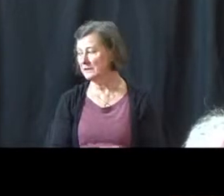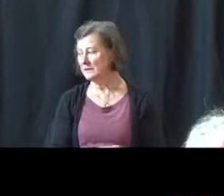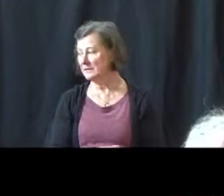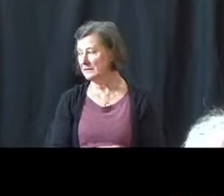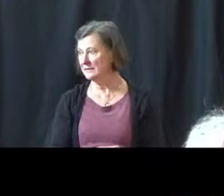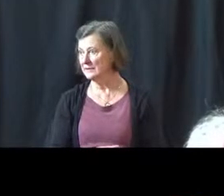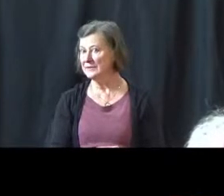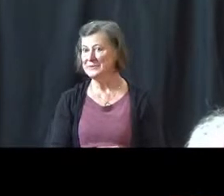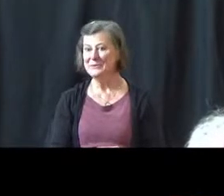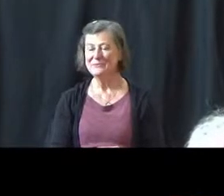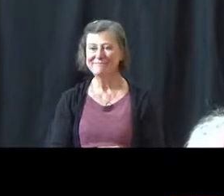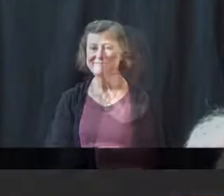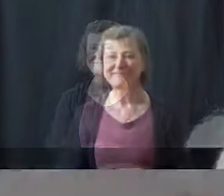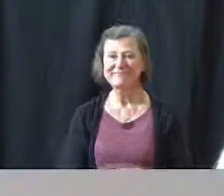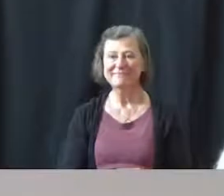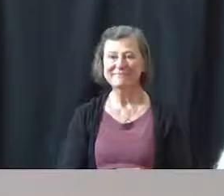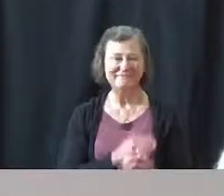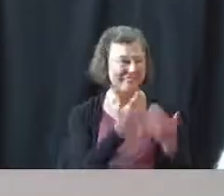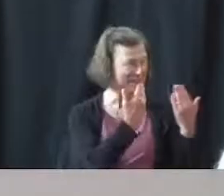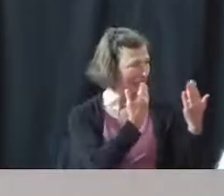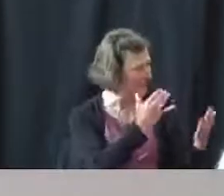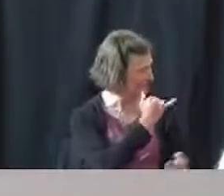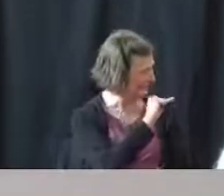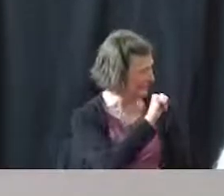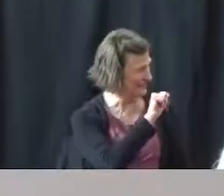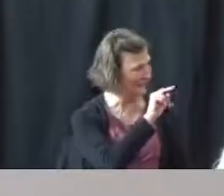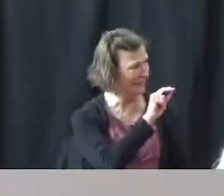Thank you Janet and thank the cellist.